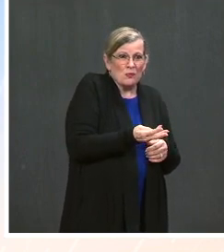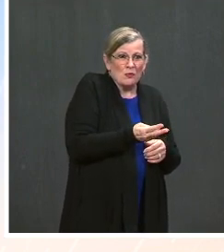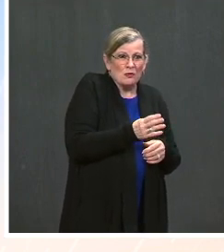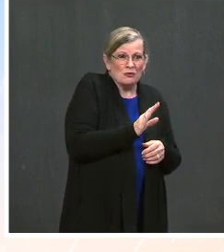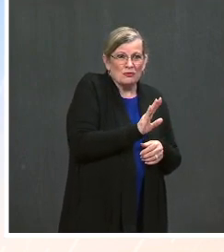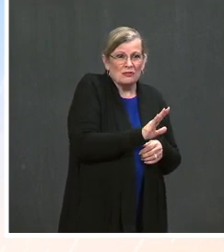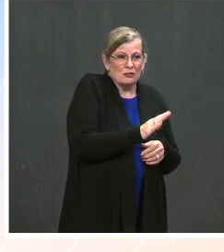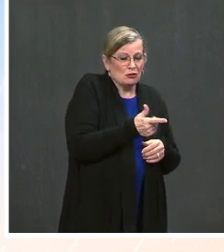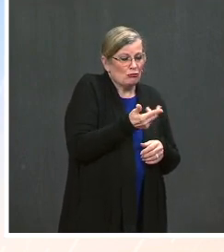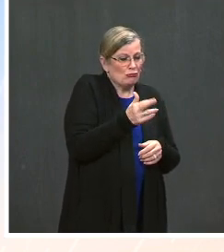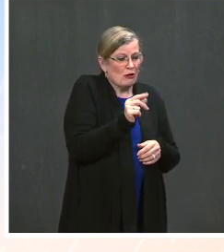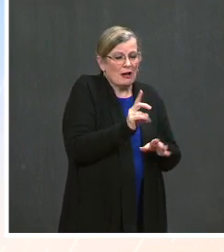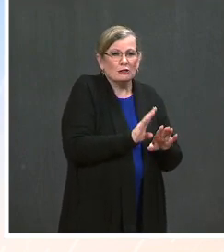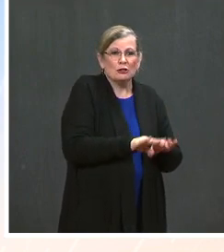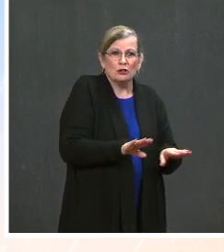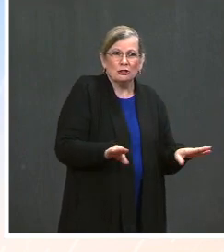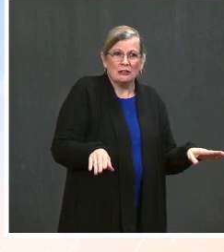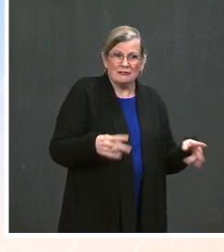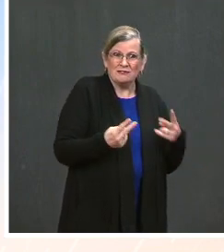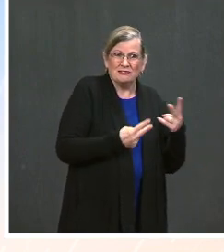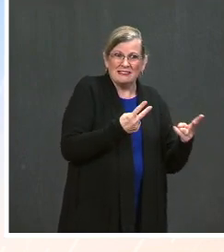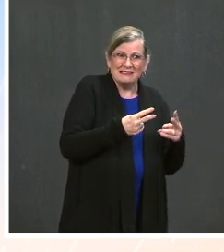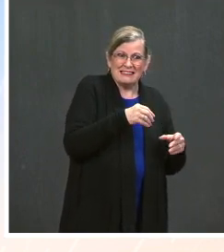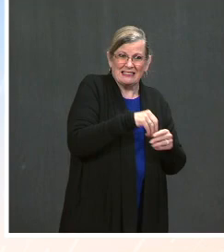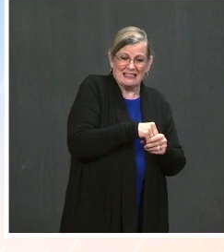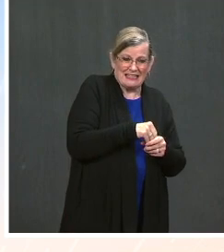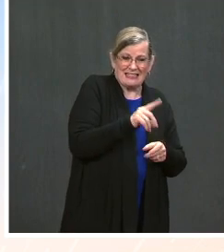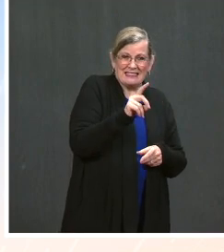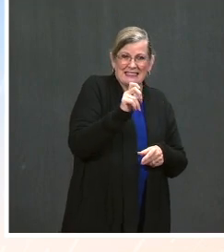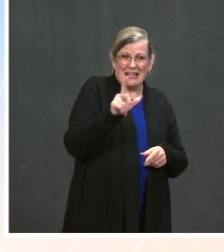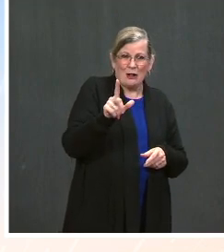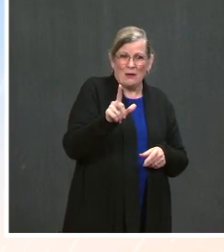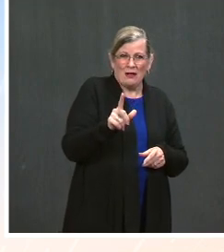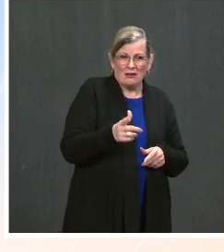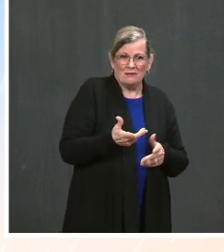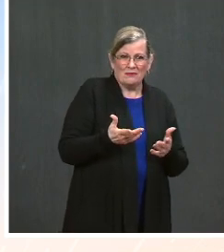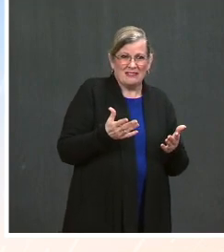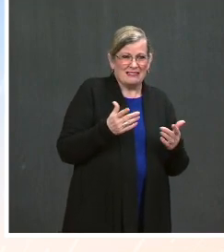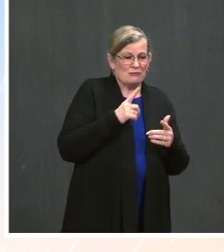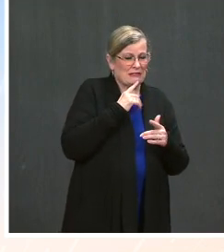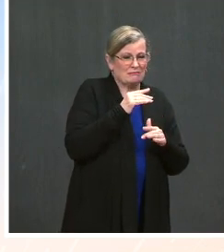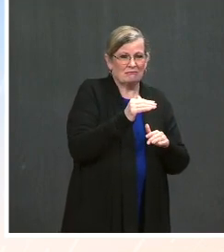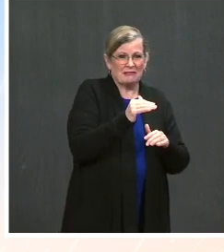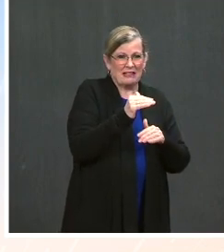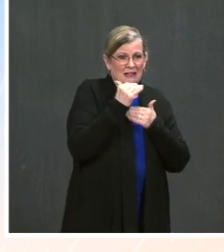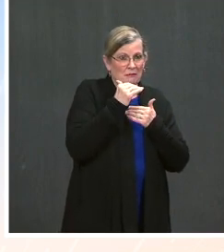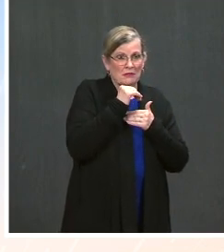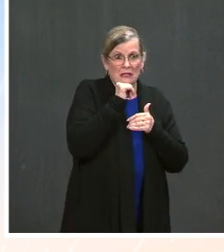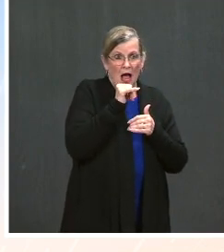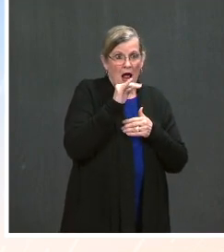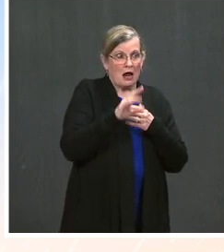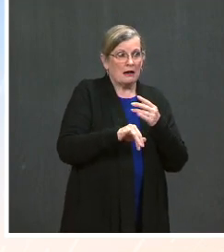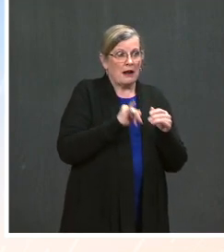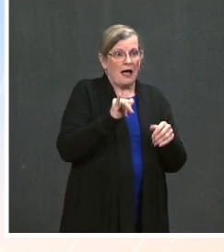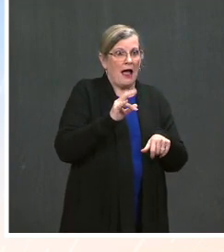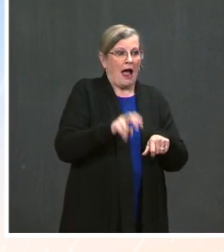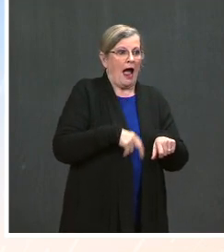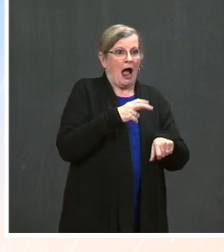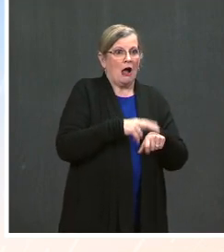when he goes to Delaware. But it's a limited group, and certainly not the big Irish Biden clan that many of you have seen throughout the course